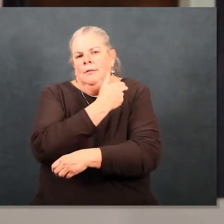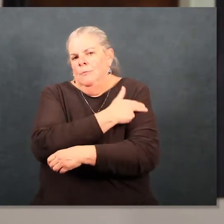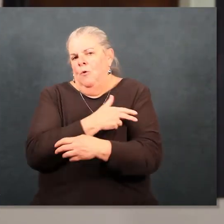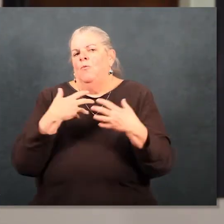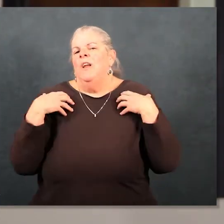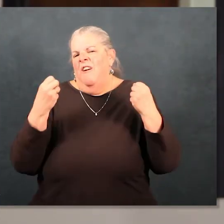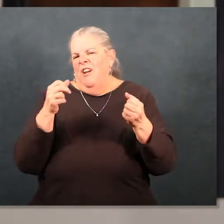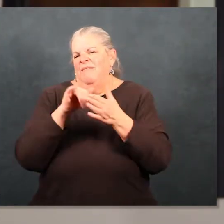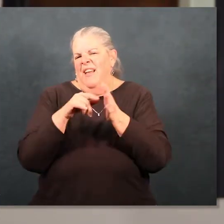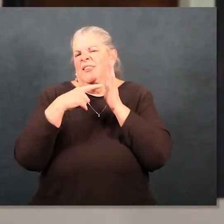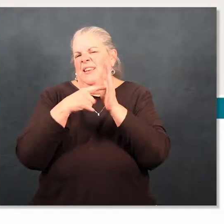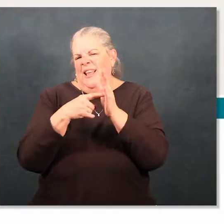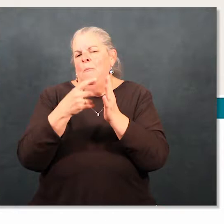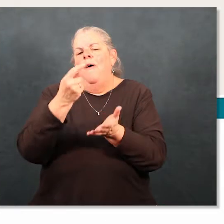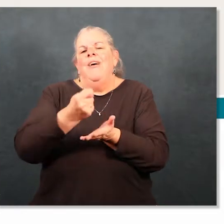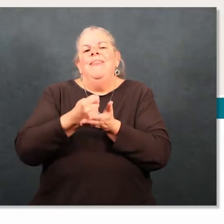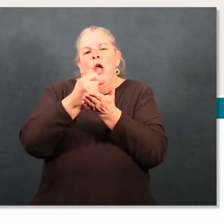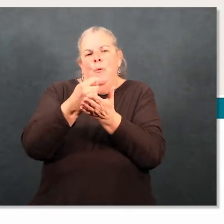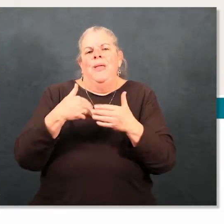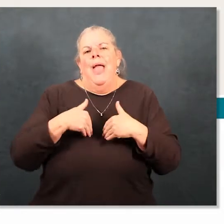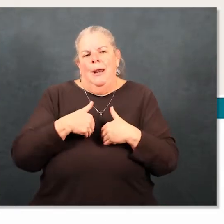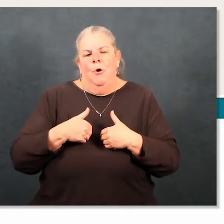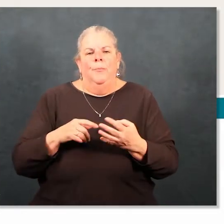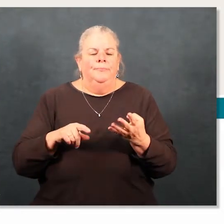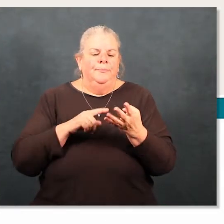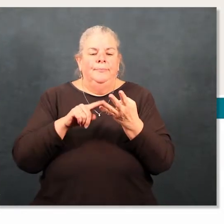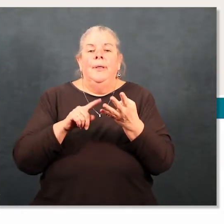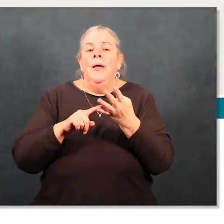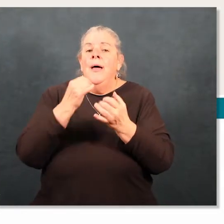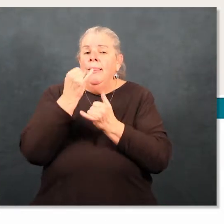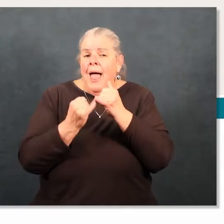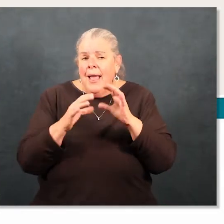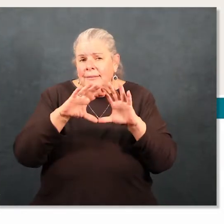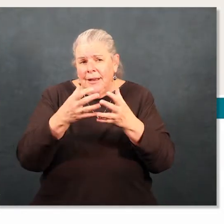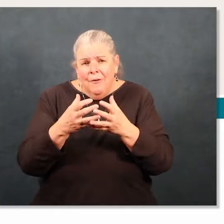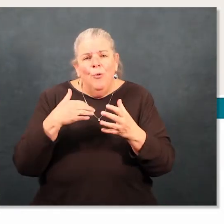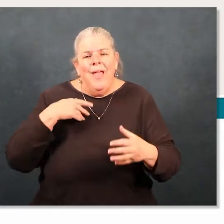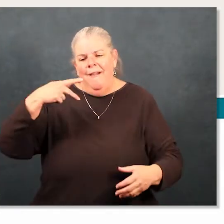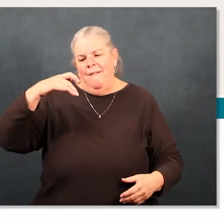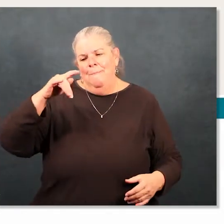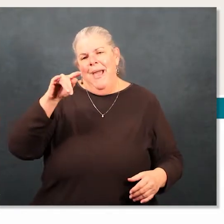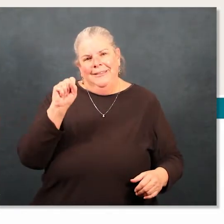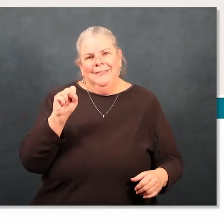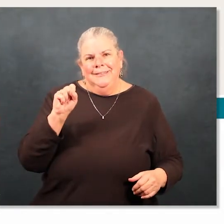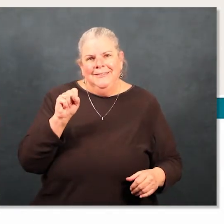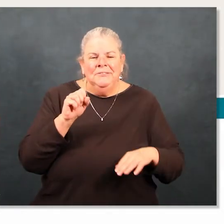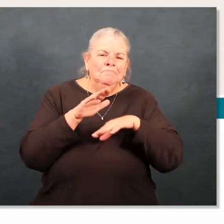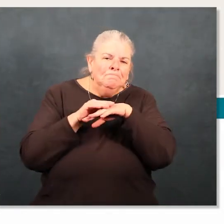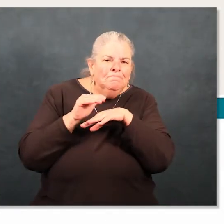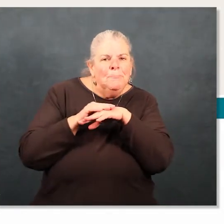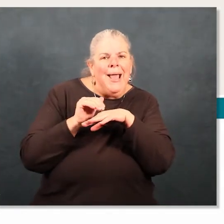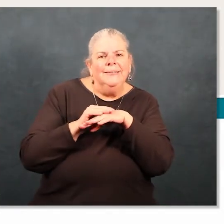of a therapy animal. And then lastly, we have pets. And, as incredible